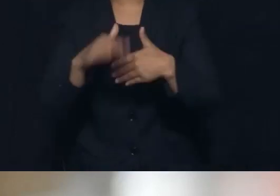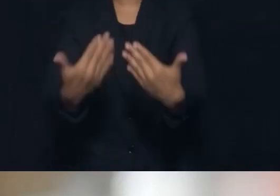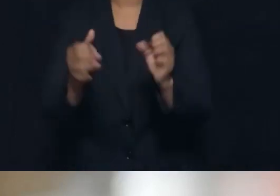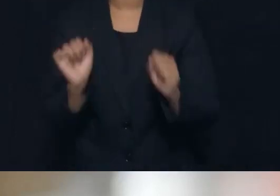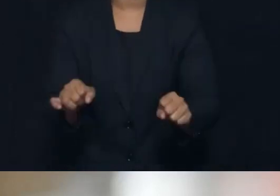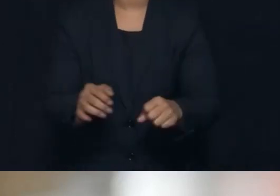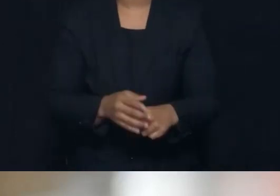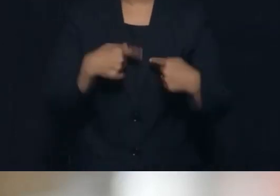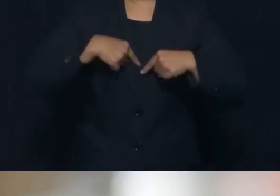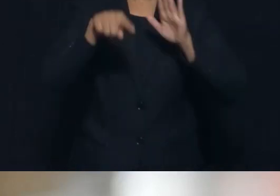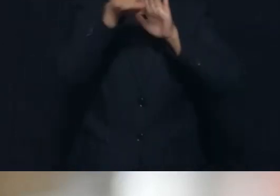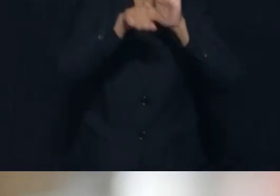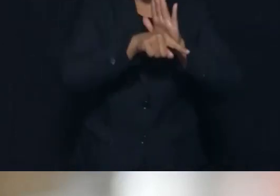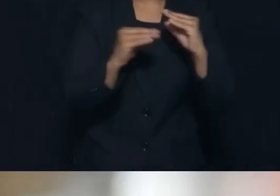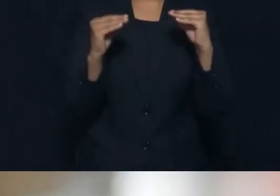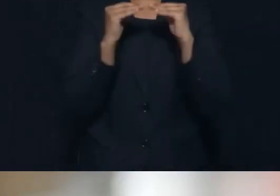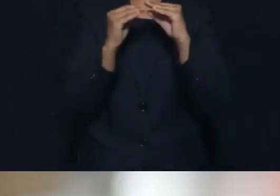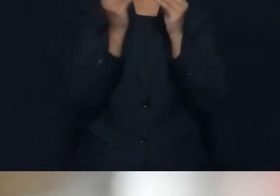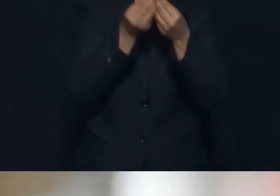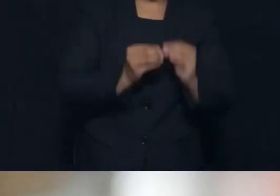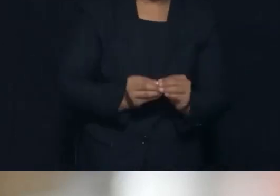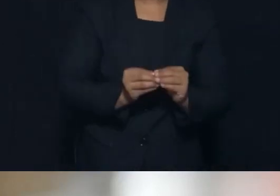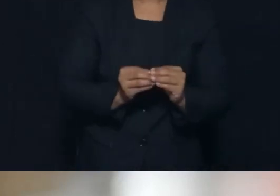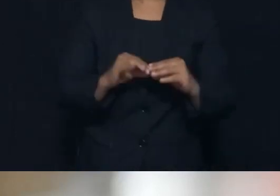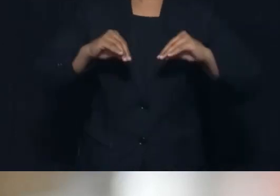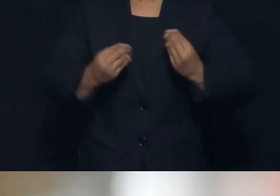removal or the most common barriers that person with disabilities experience.